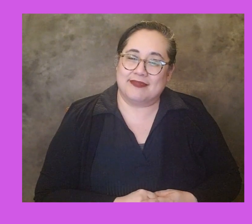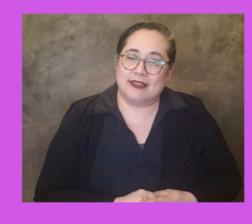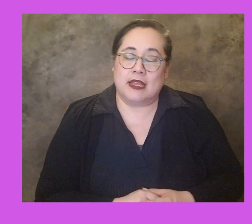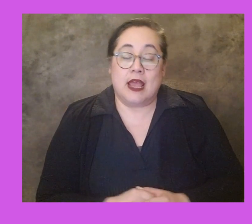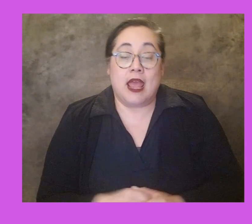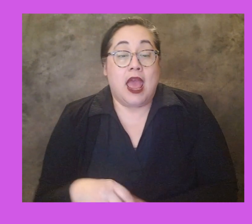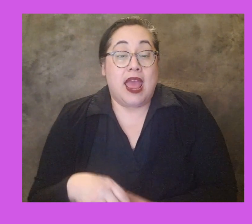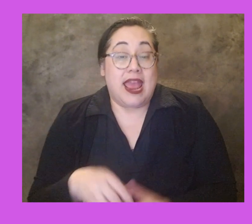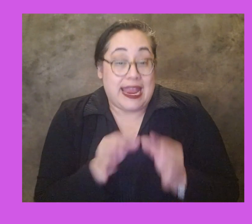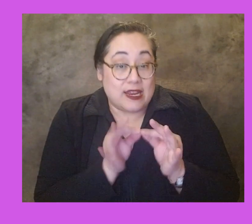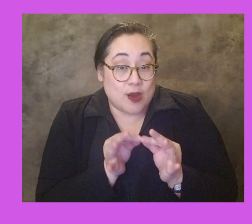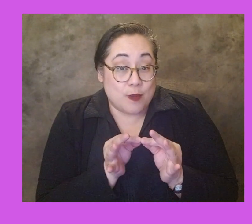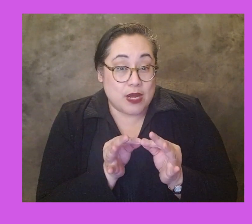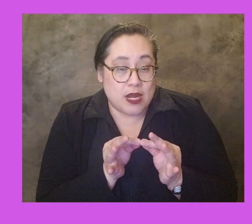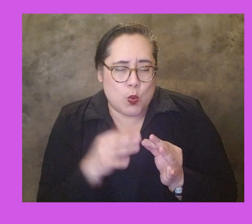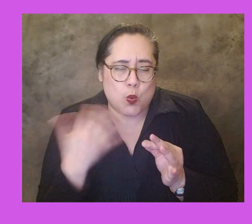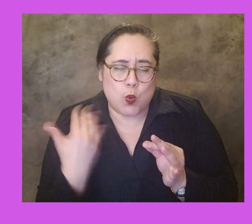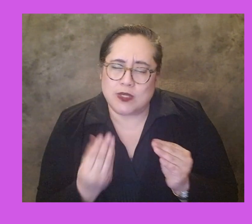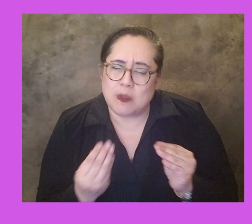maybe you, to join the profession.